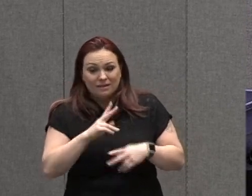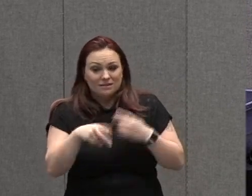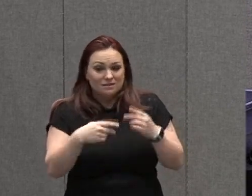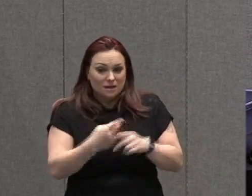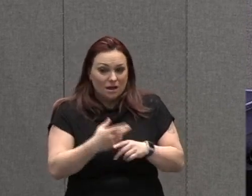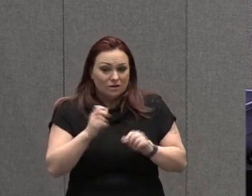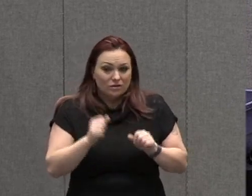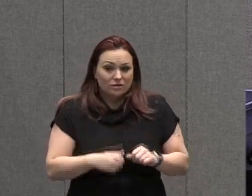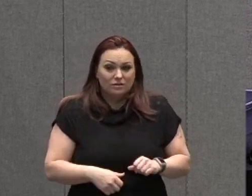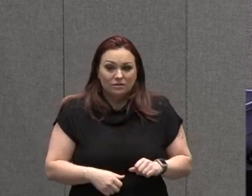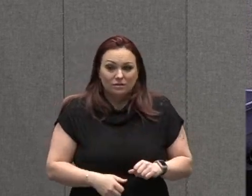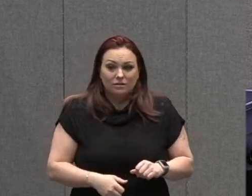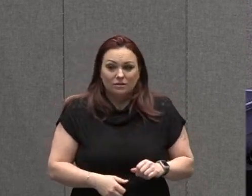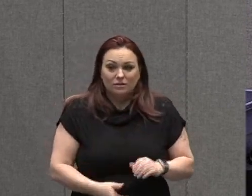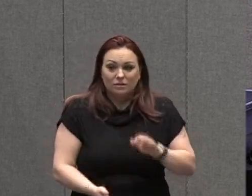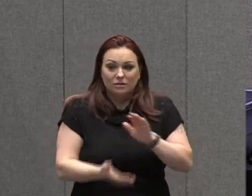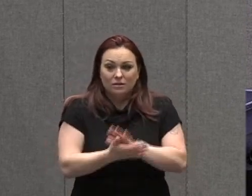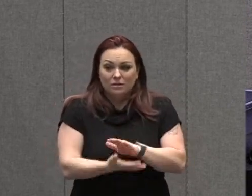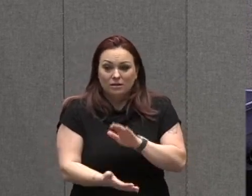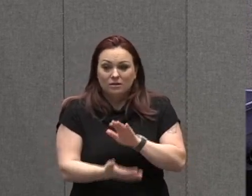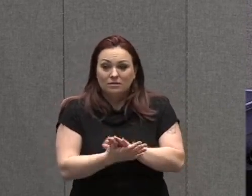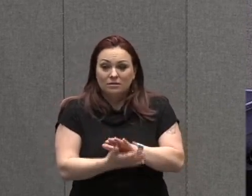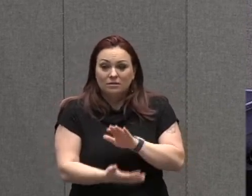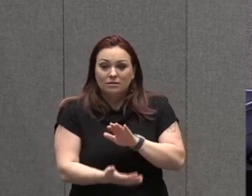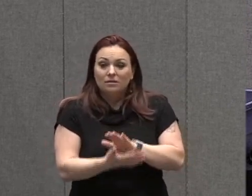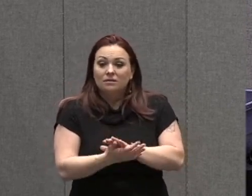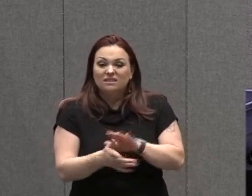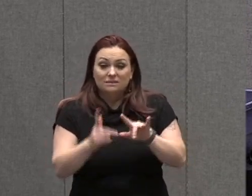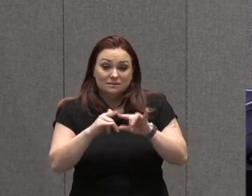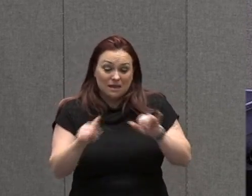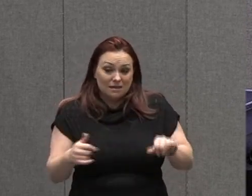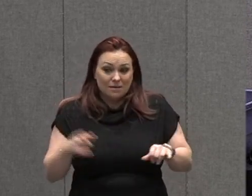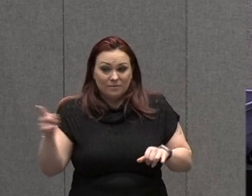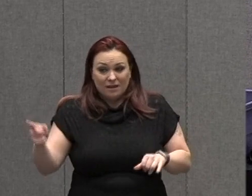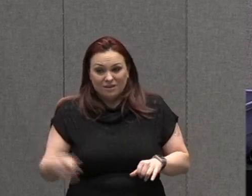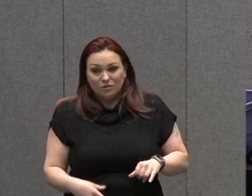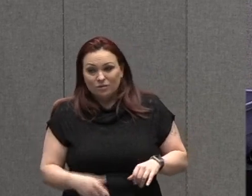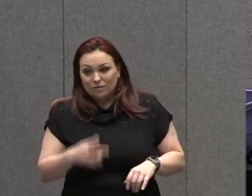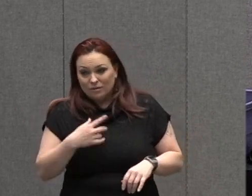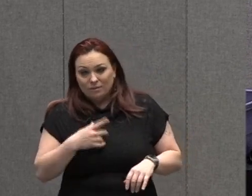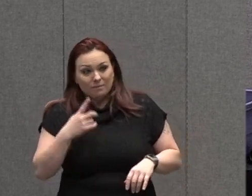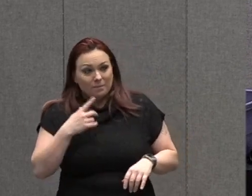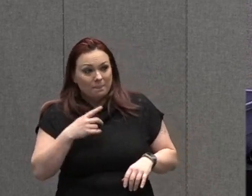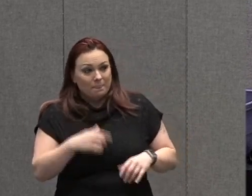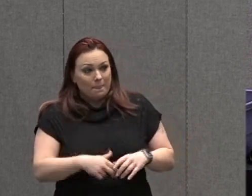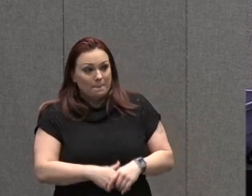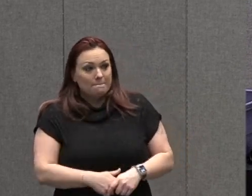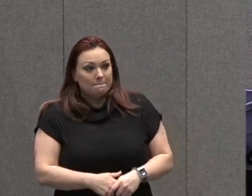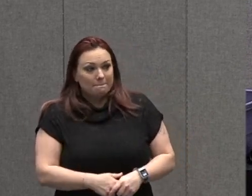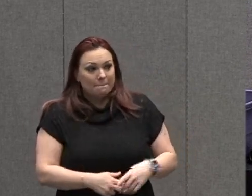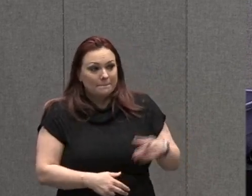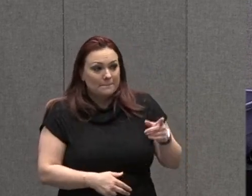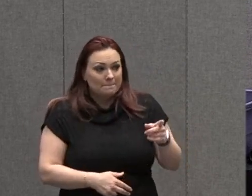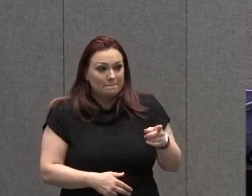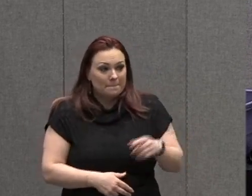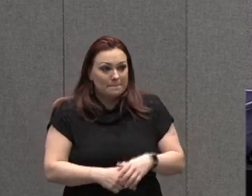you could also just keep a steady beat the whole time while the other person does the tricky rhythm. (clapping to the rhythm)